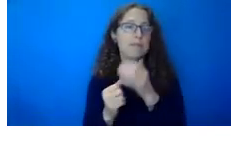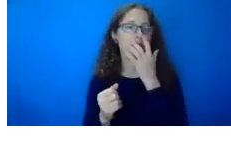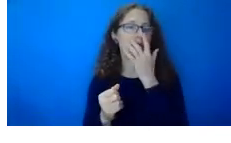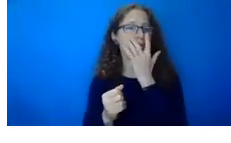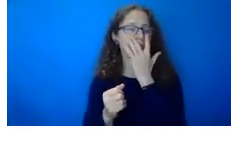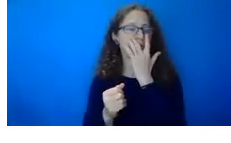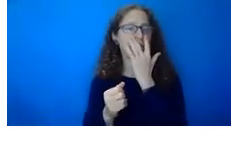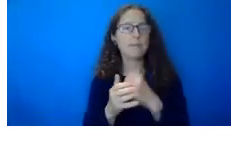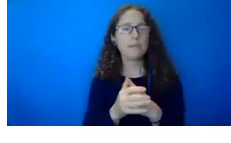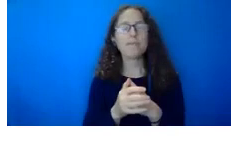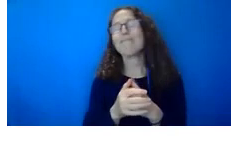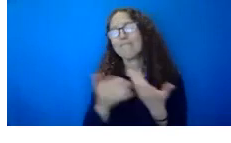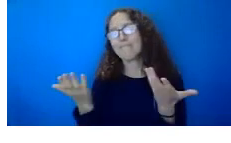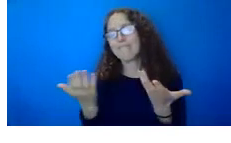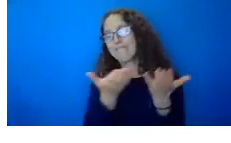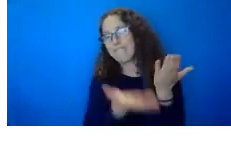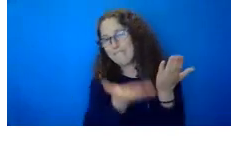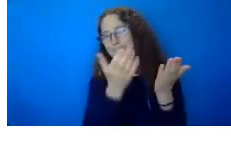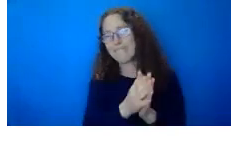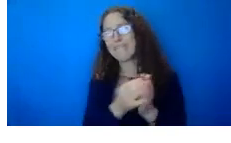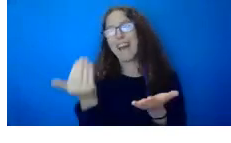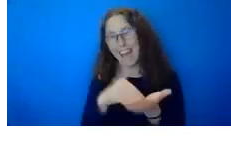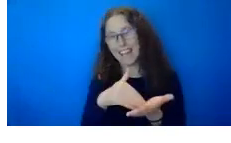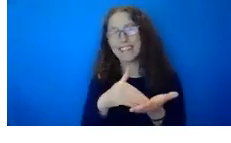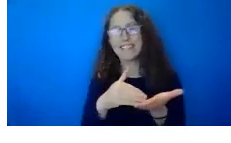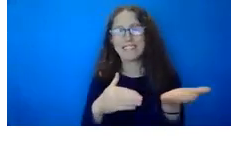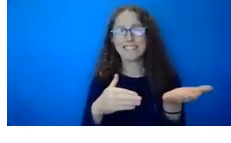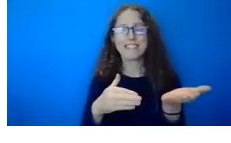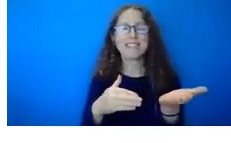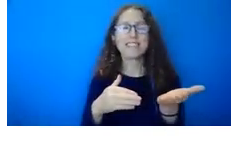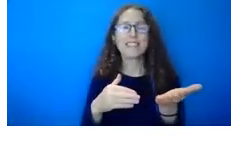. MY APOLOGIES FOR NOT REFERENCING THAT AT THE OUTSET BUT THE CLOSE CAPTIONING IS AVAILABLE FOR REFERENCE AS